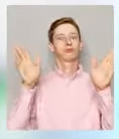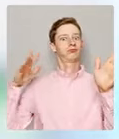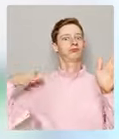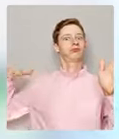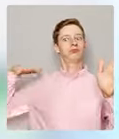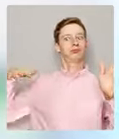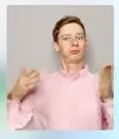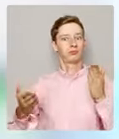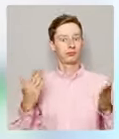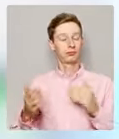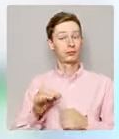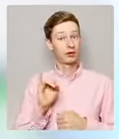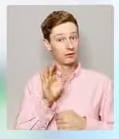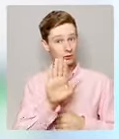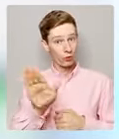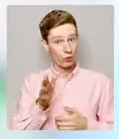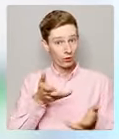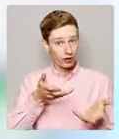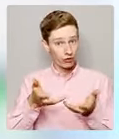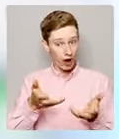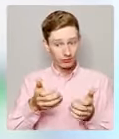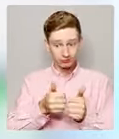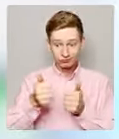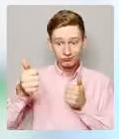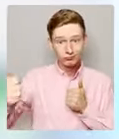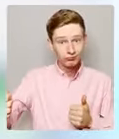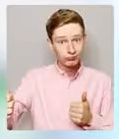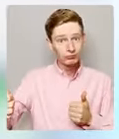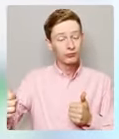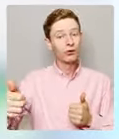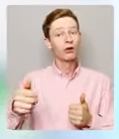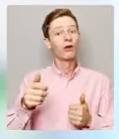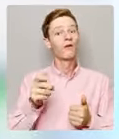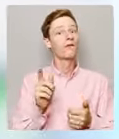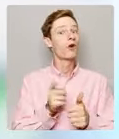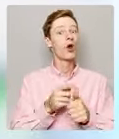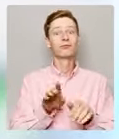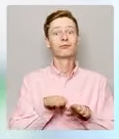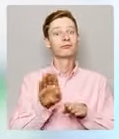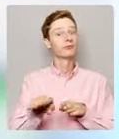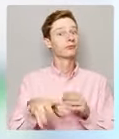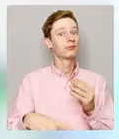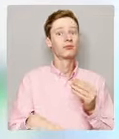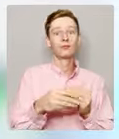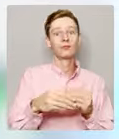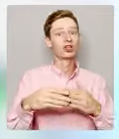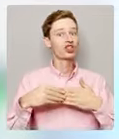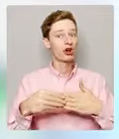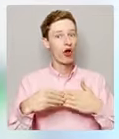If most of your interactions occur far apart from each other, the first step you can take to help increase interaction generosity